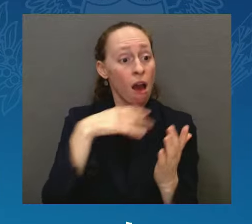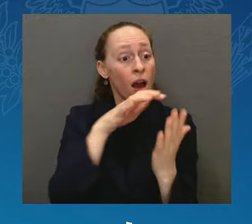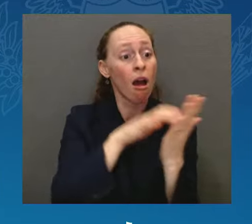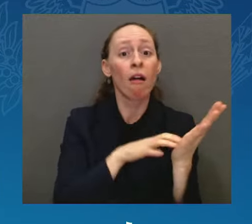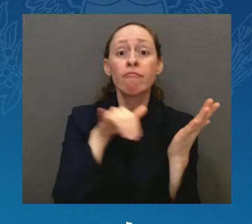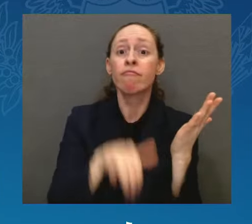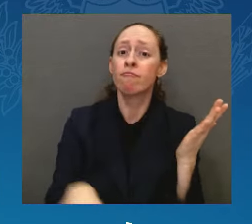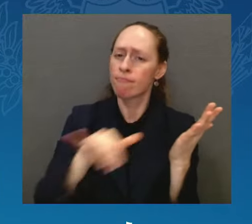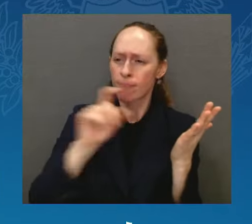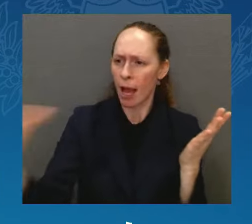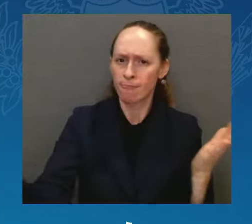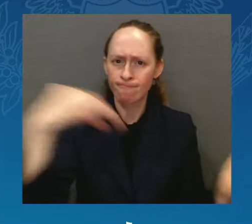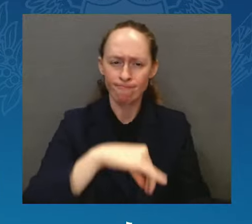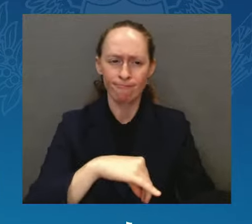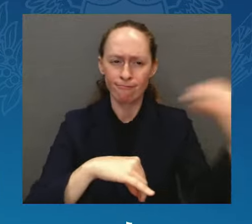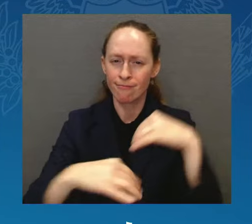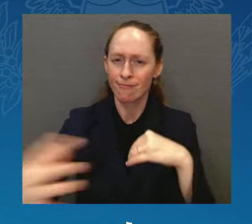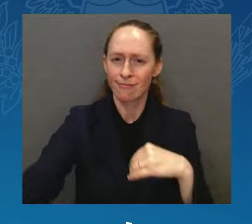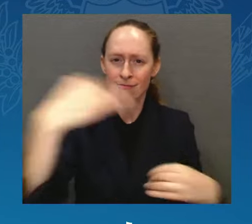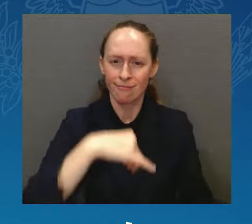The teachers -- any teachers out here?